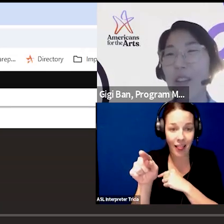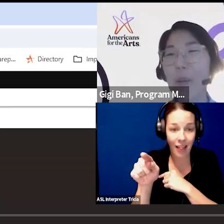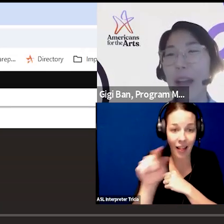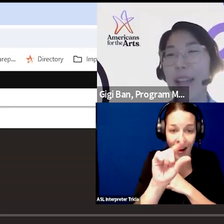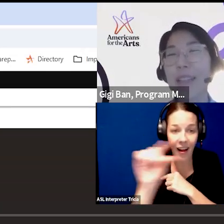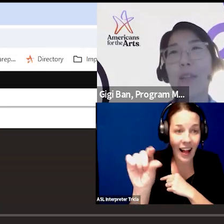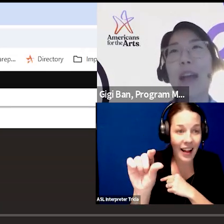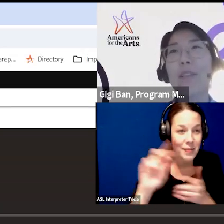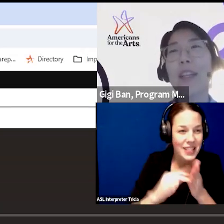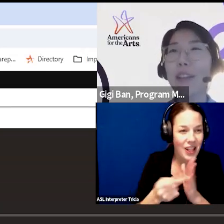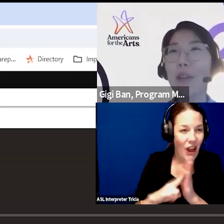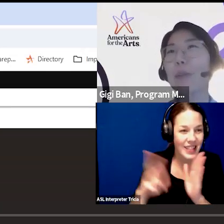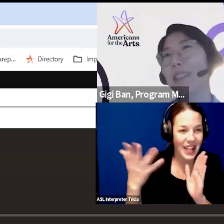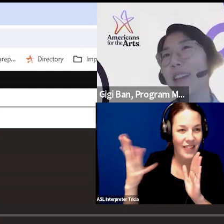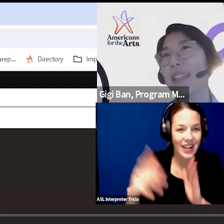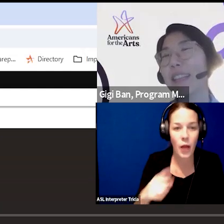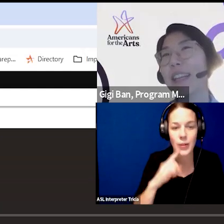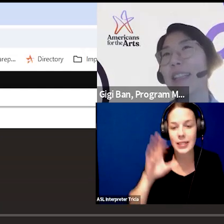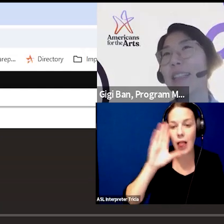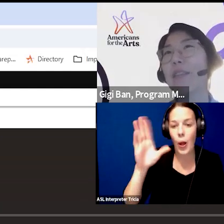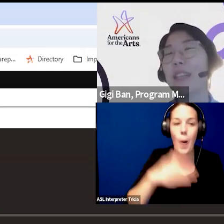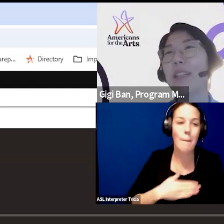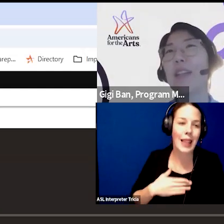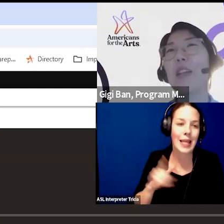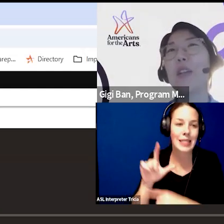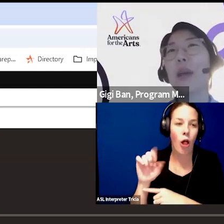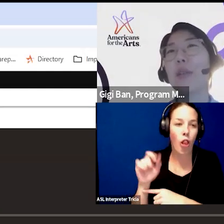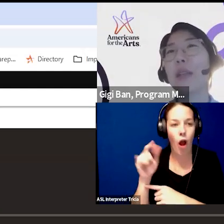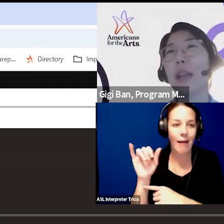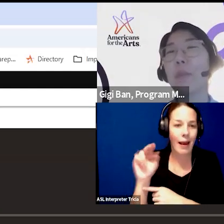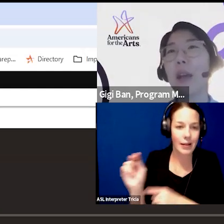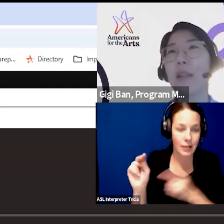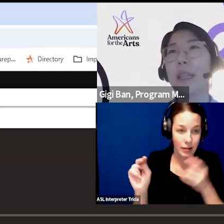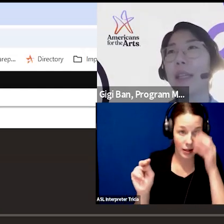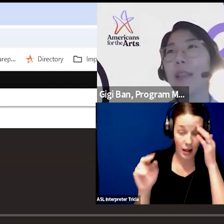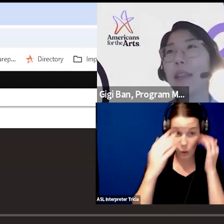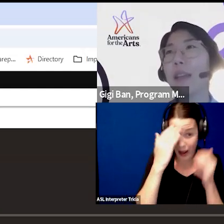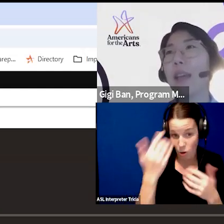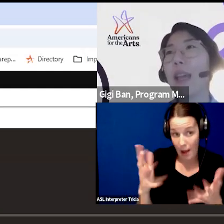Otherwise it'll have hello, please log in sign instead of this. So I know that I am logged in.